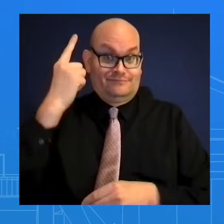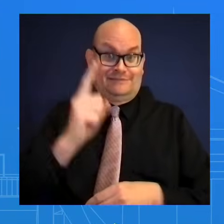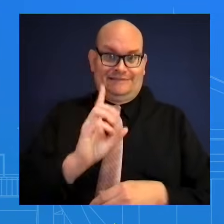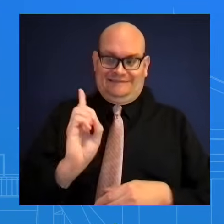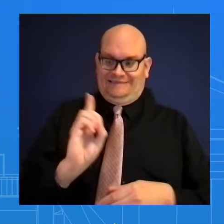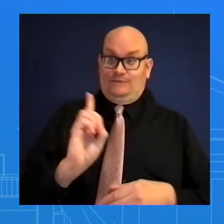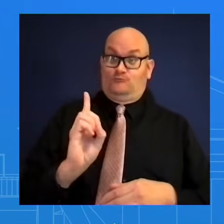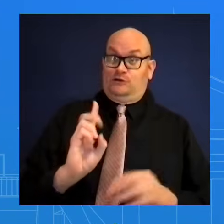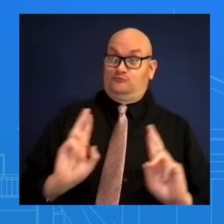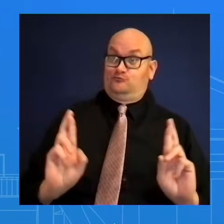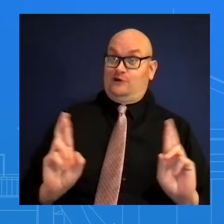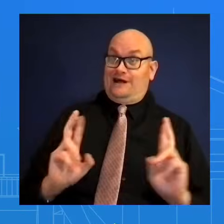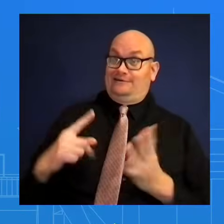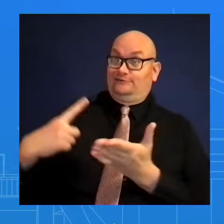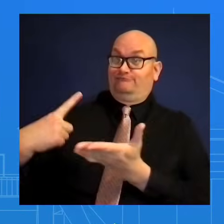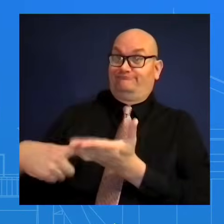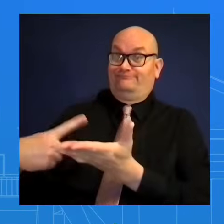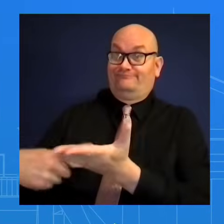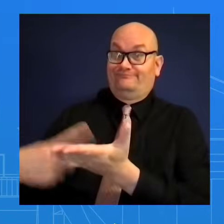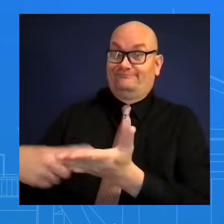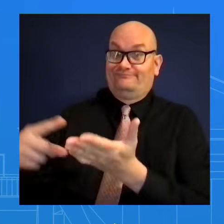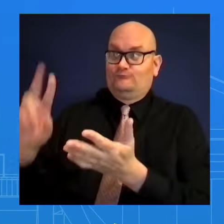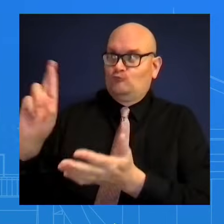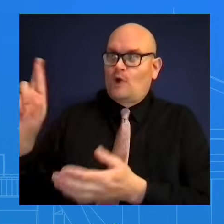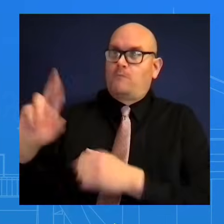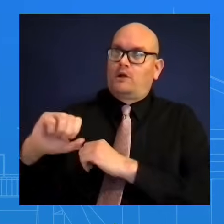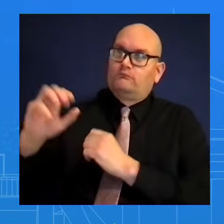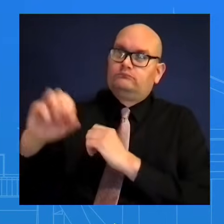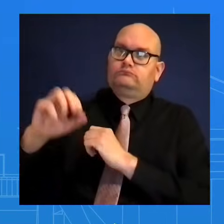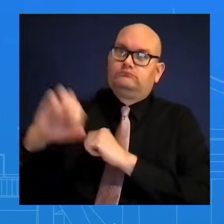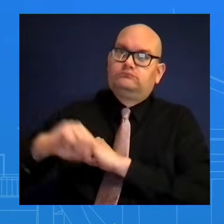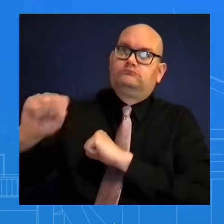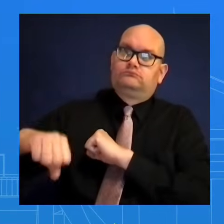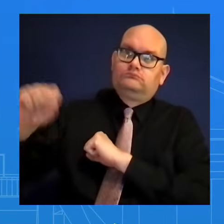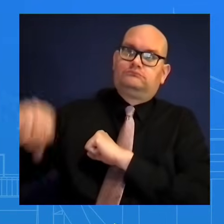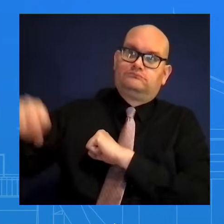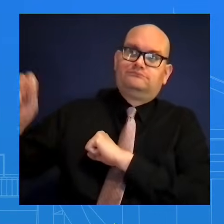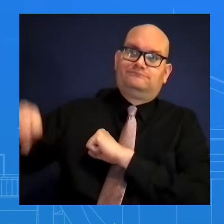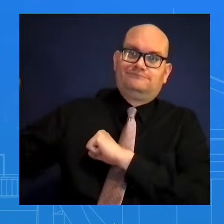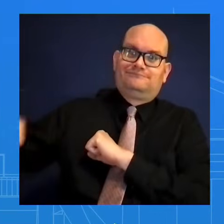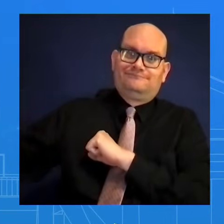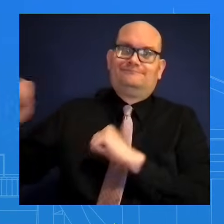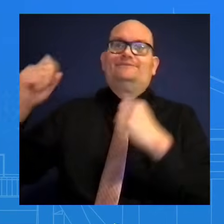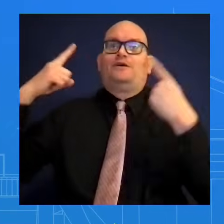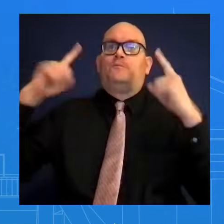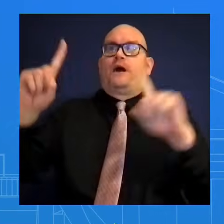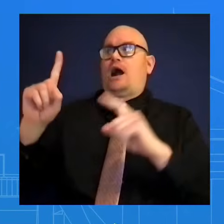to put forth what their budget looks like or what they perceive their values are and showing that to the American people.